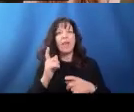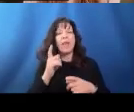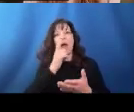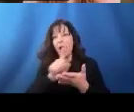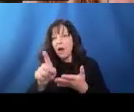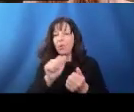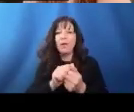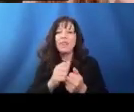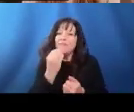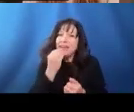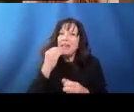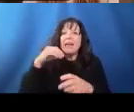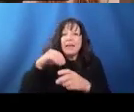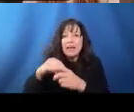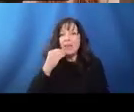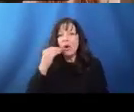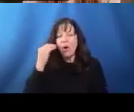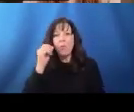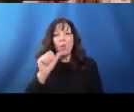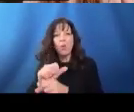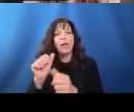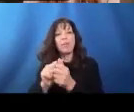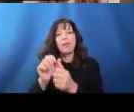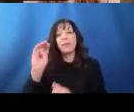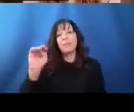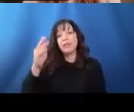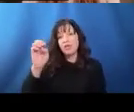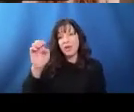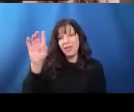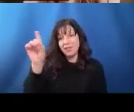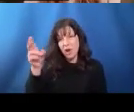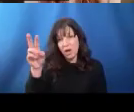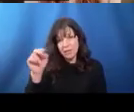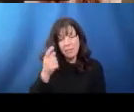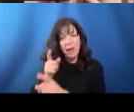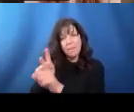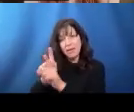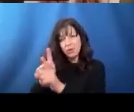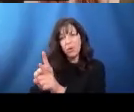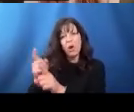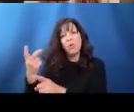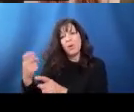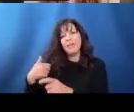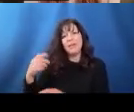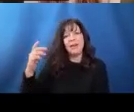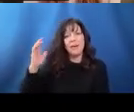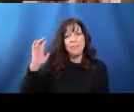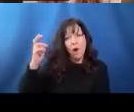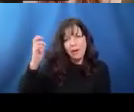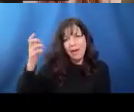with Michelle Dawson, who is my mentor, and we did a podcast together for eight years, and I learned so much from her. And